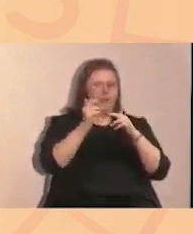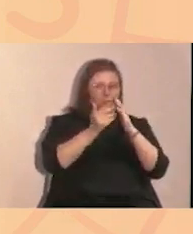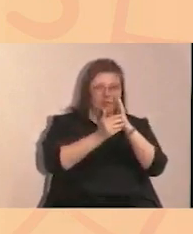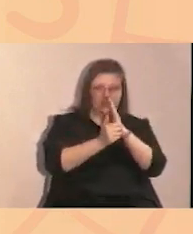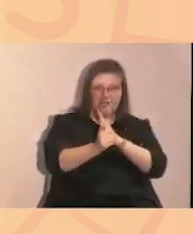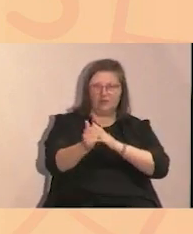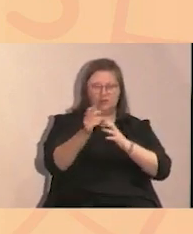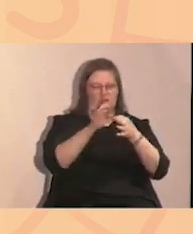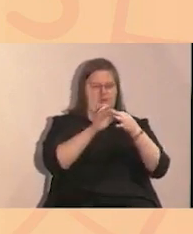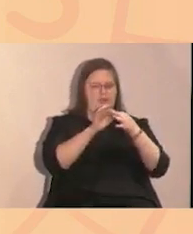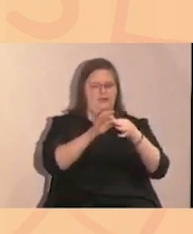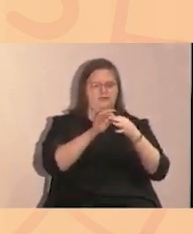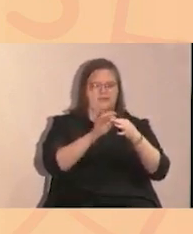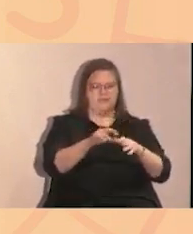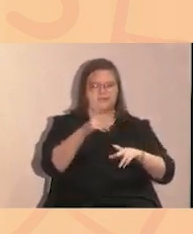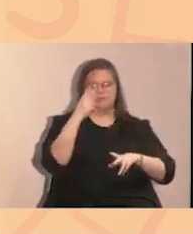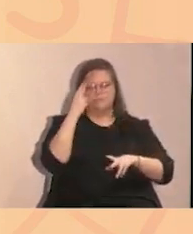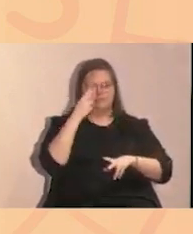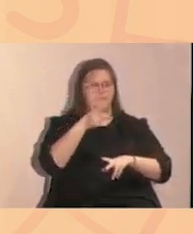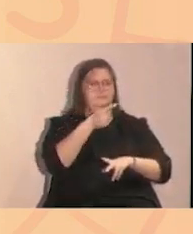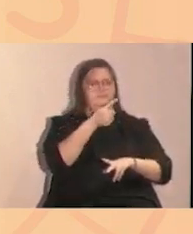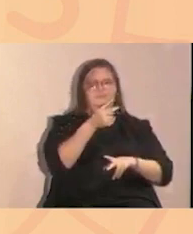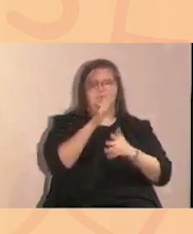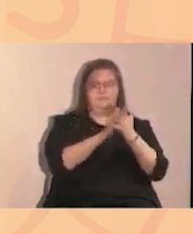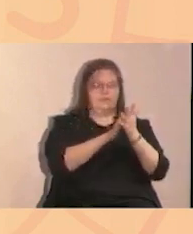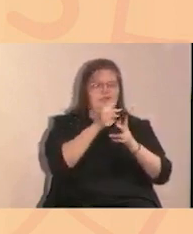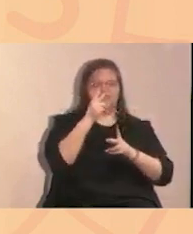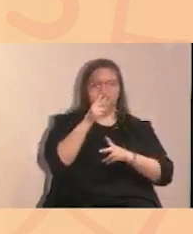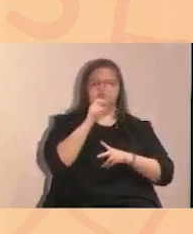And this was a show called 'Jila Kujarra, Two Snakes Dreaming' by Warnman artist Desmond